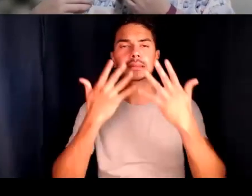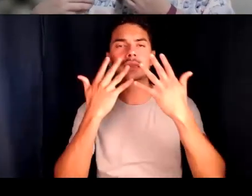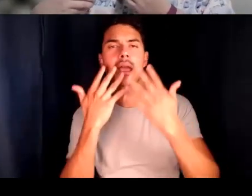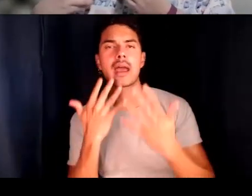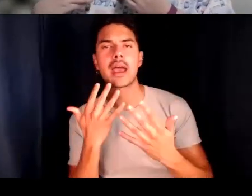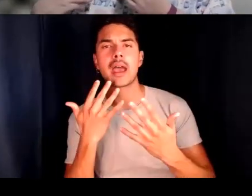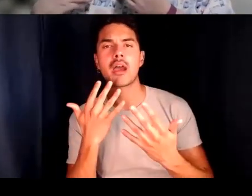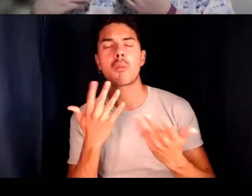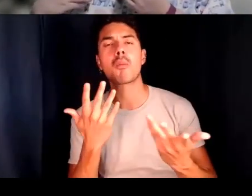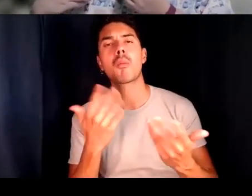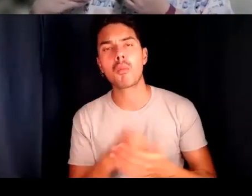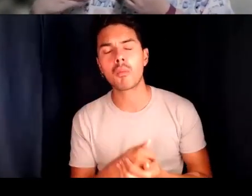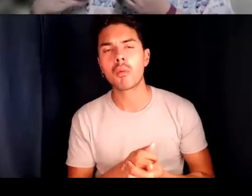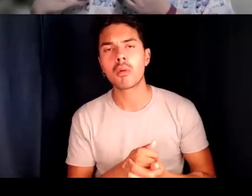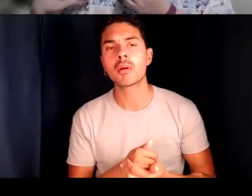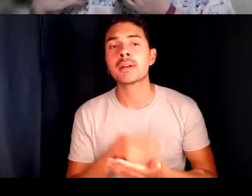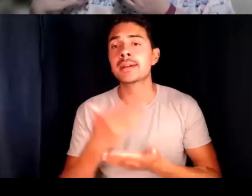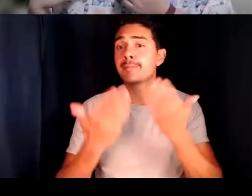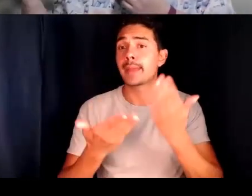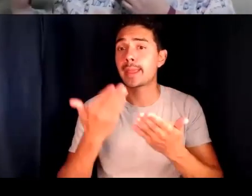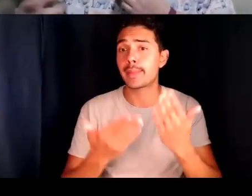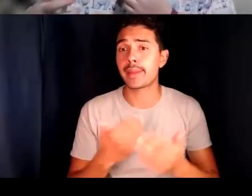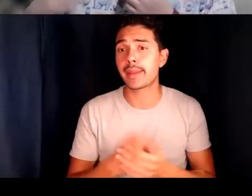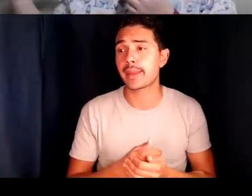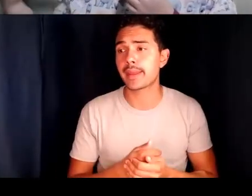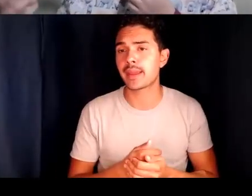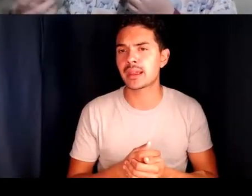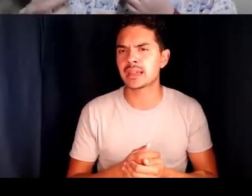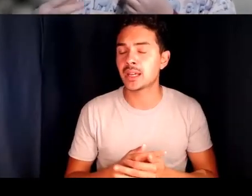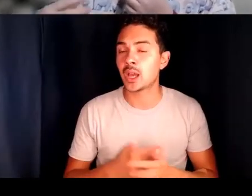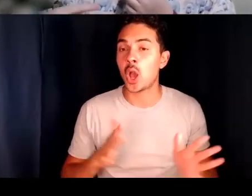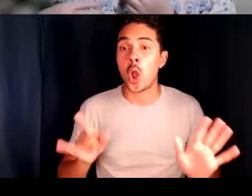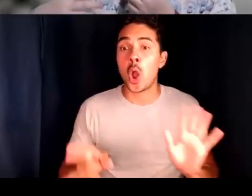It could be folks that are super happy and cheerful,